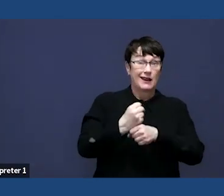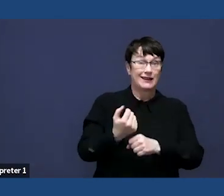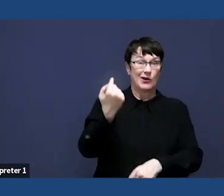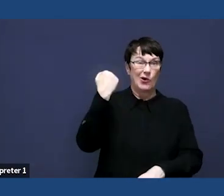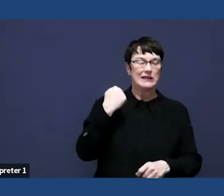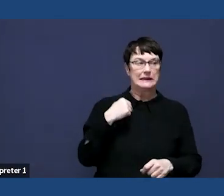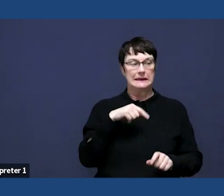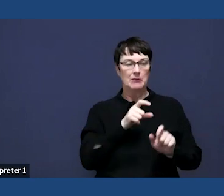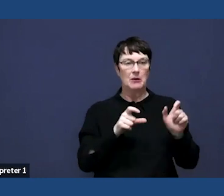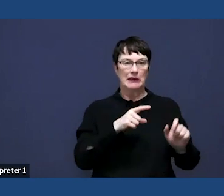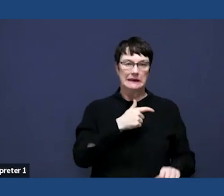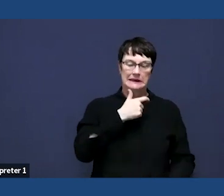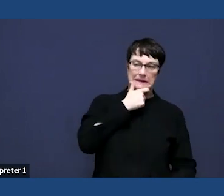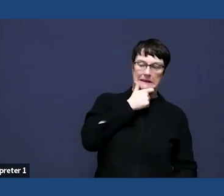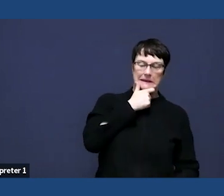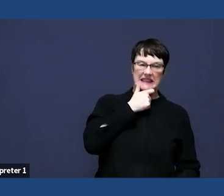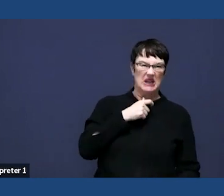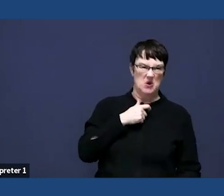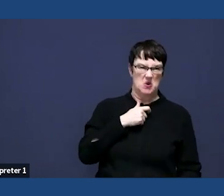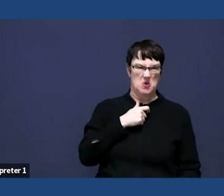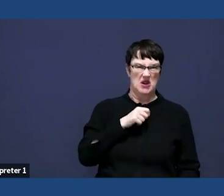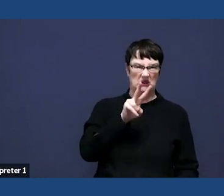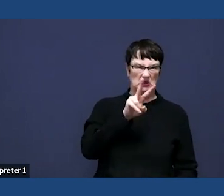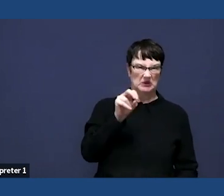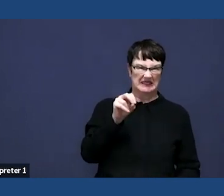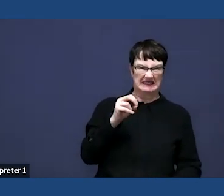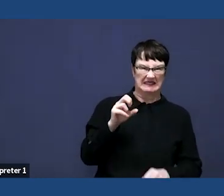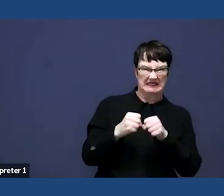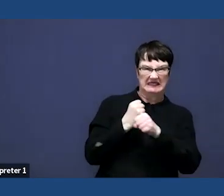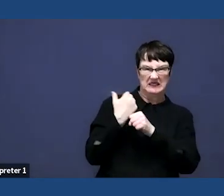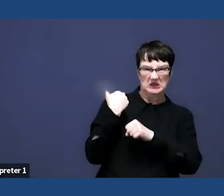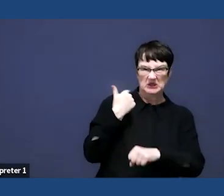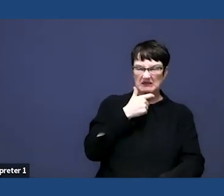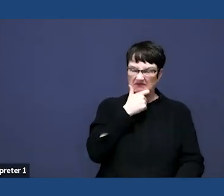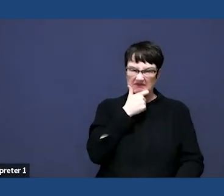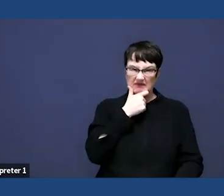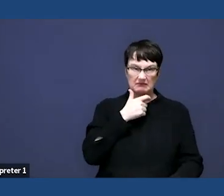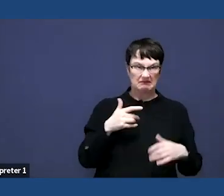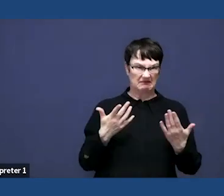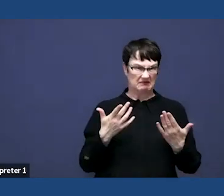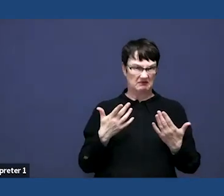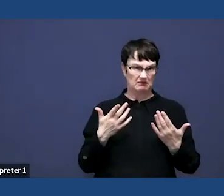of what is private sector to do with an organization like the United Nations?